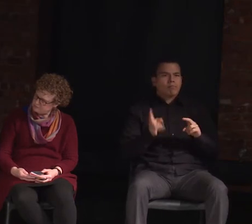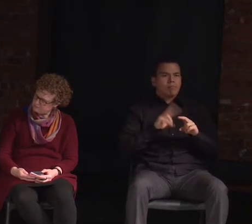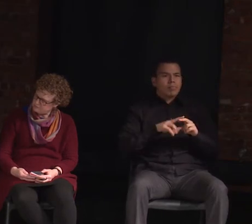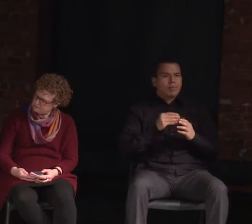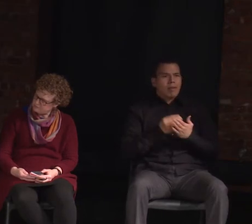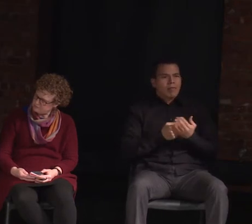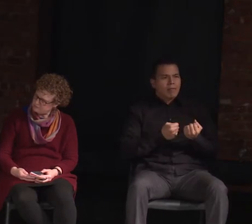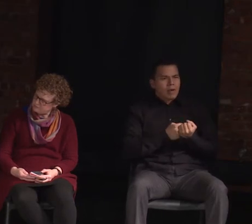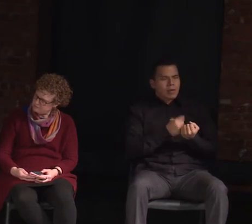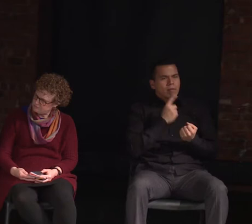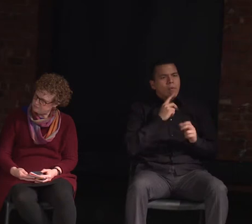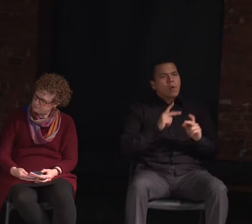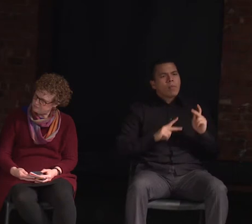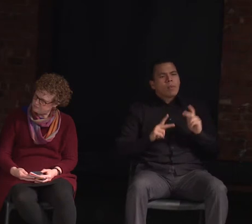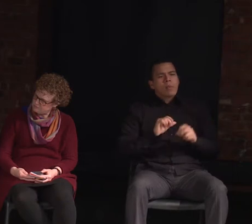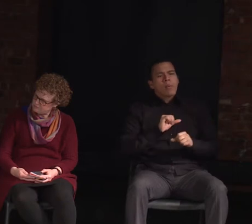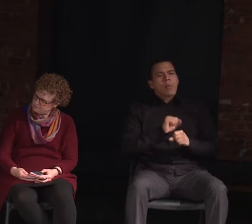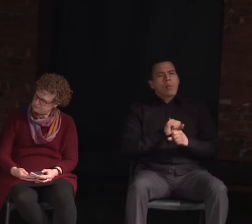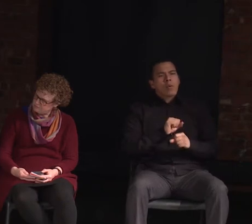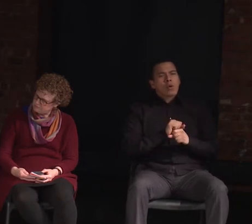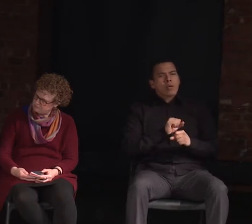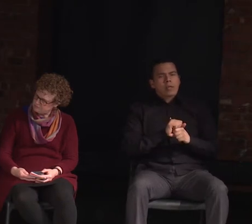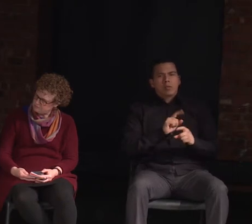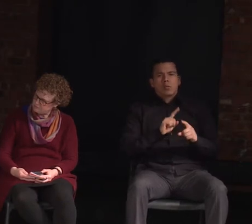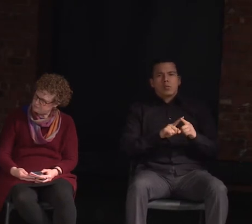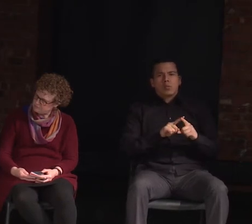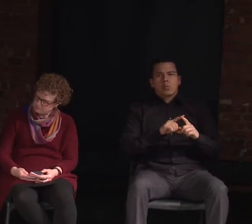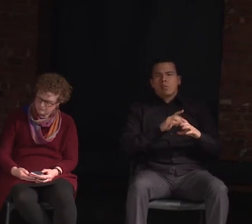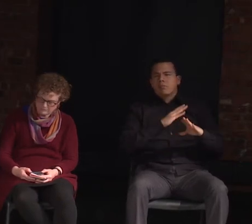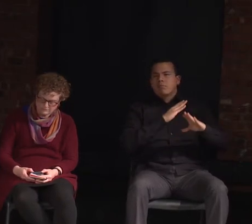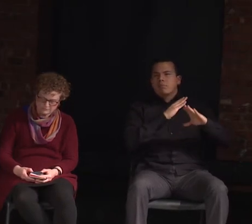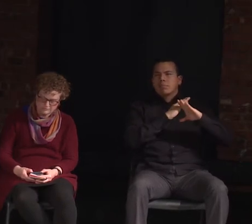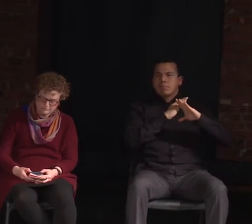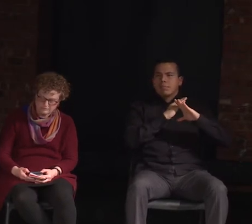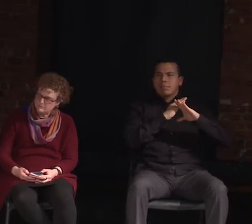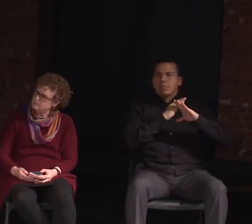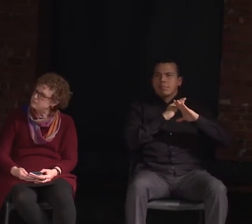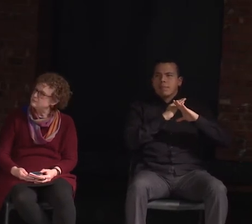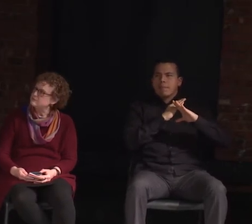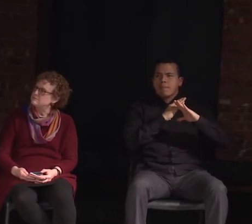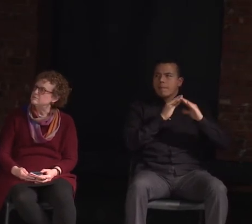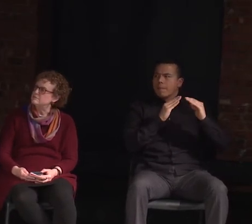people working to counter government.